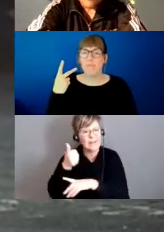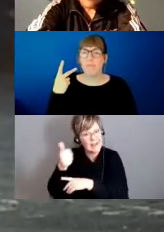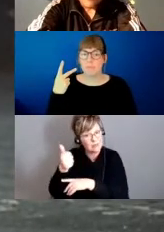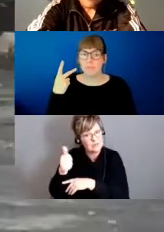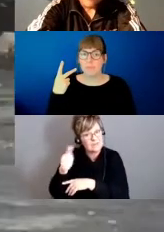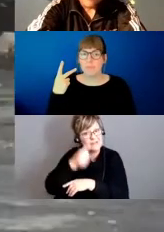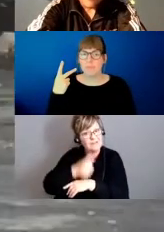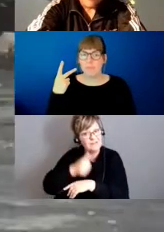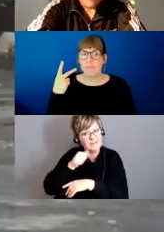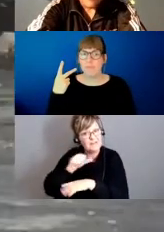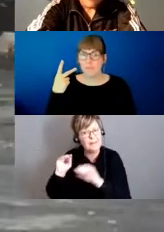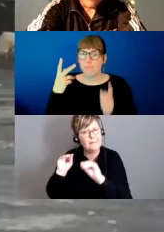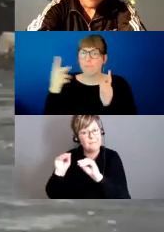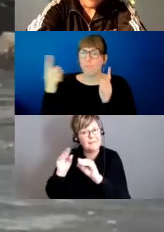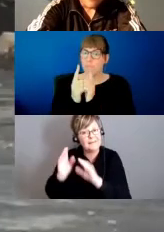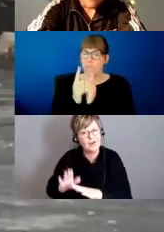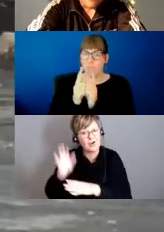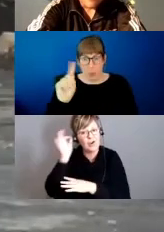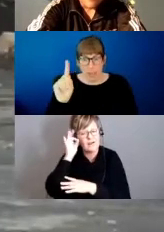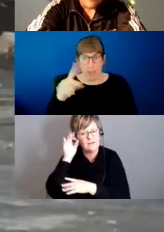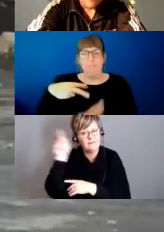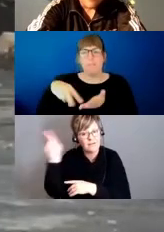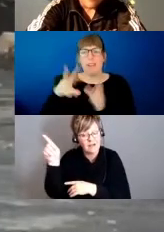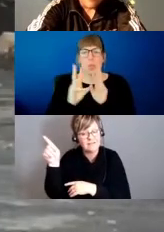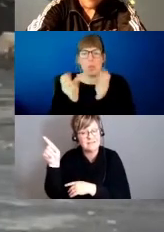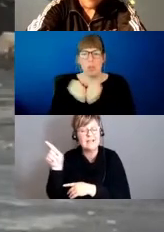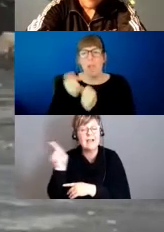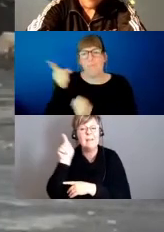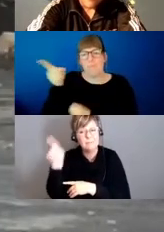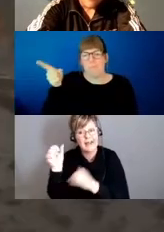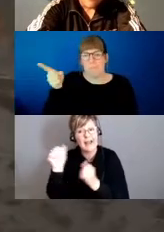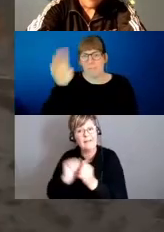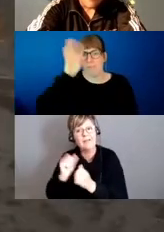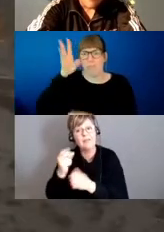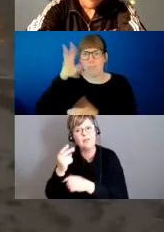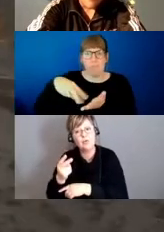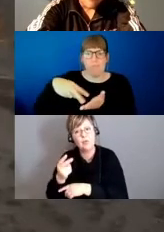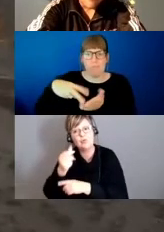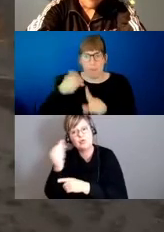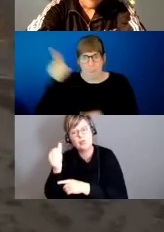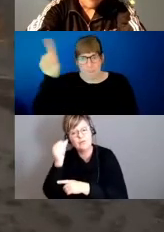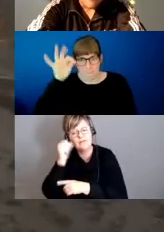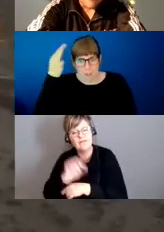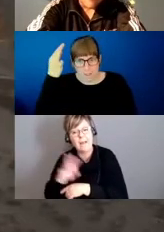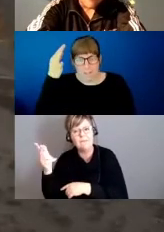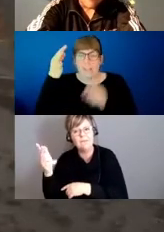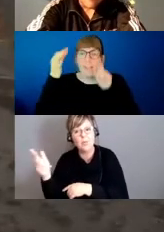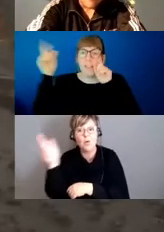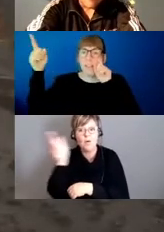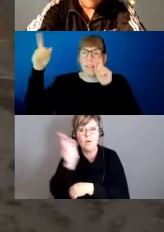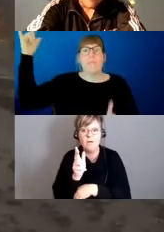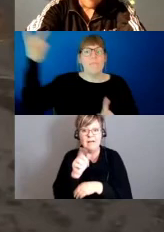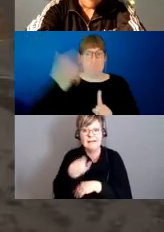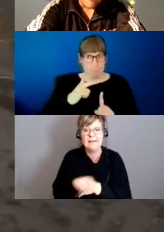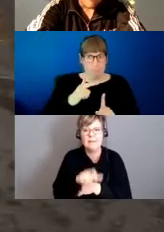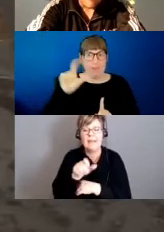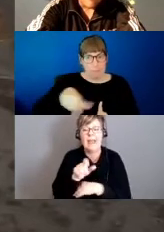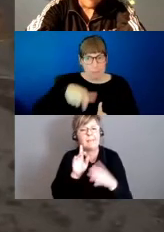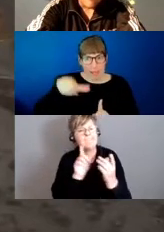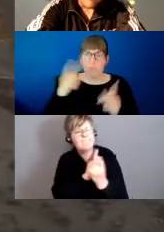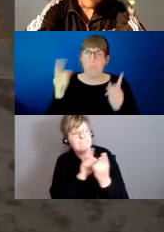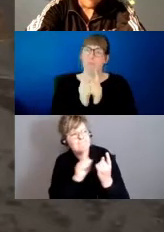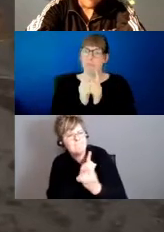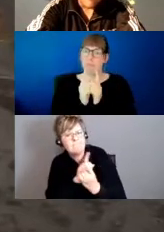WORKSHOP. SHE IS A CHOREOGRAPHER IN FRANCE, AND SHE VISITED QUEBEC IN ORDER TO MEET DIFFERENT